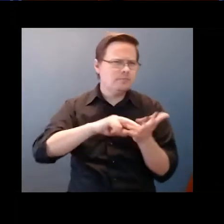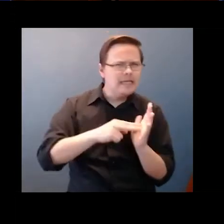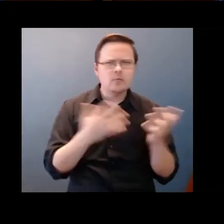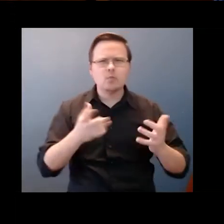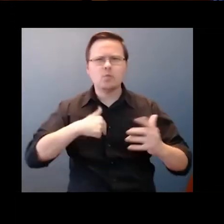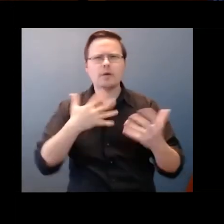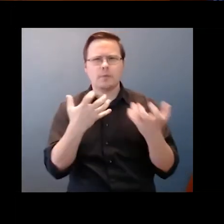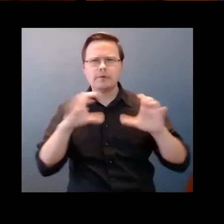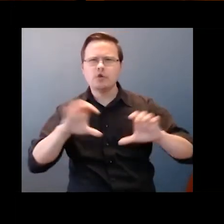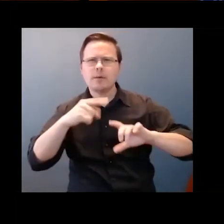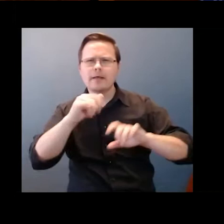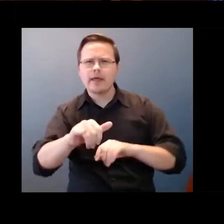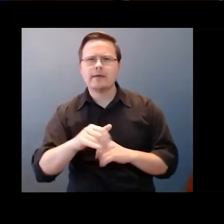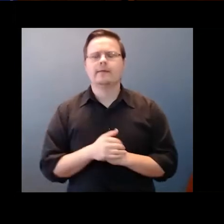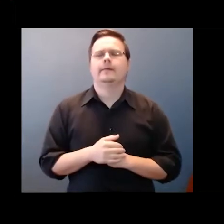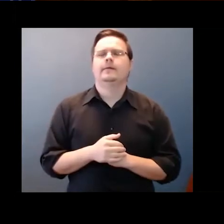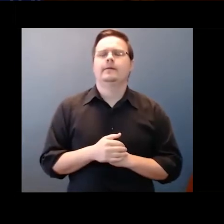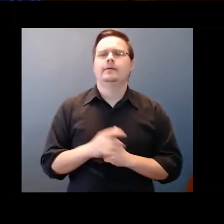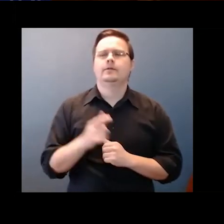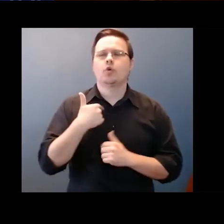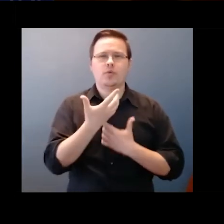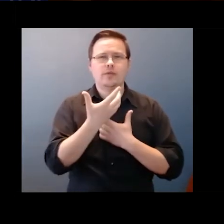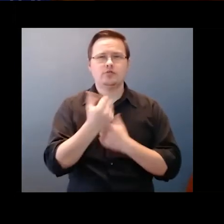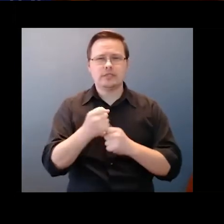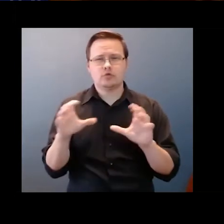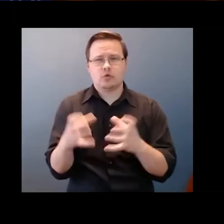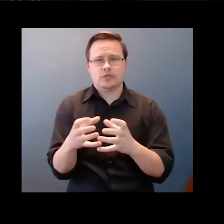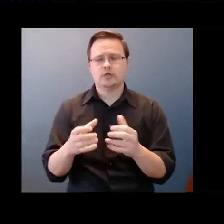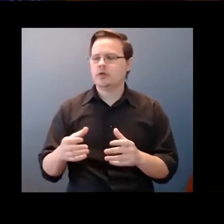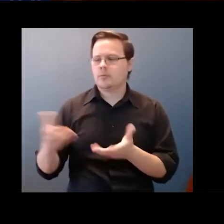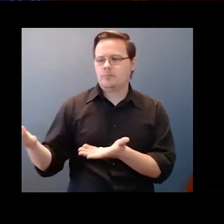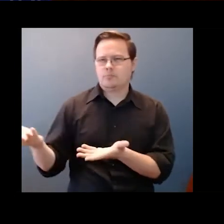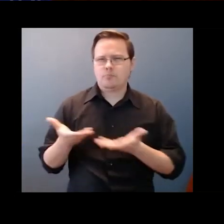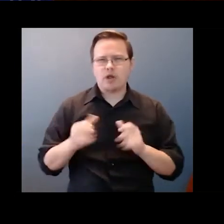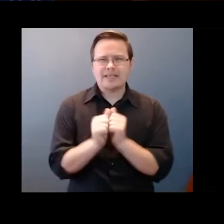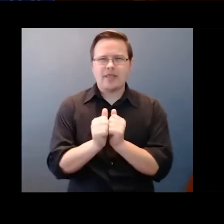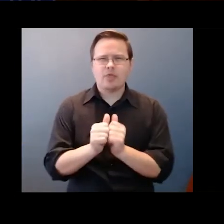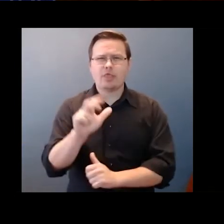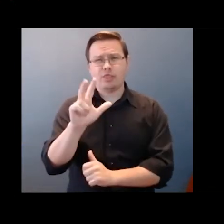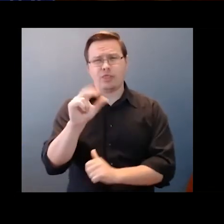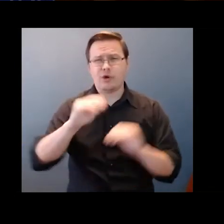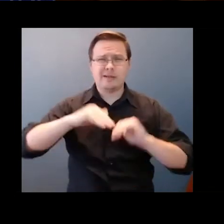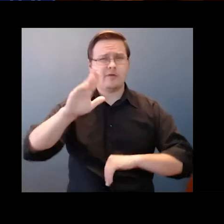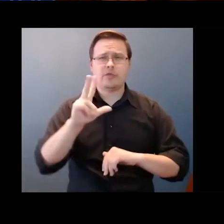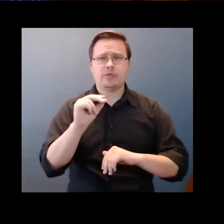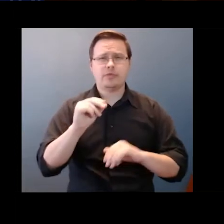So the trust coalition did bring together 30 community 30 plus community organizations. And you can search for trust coalition